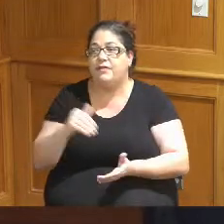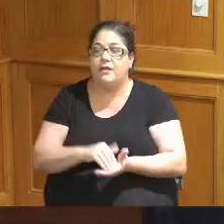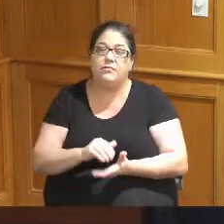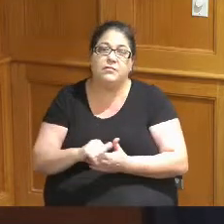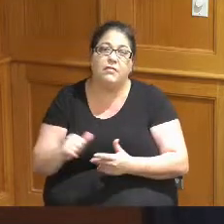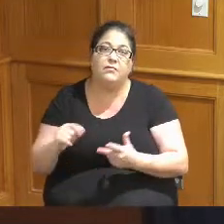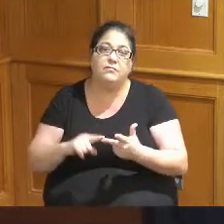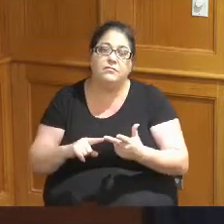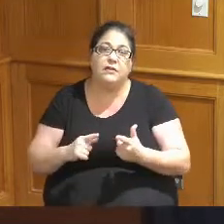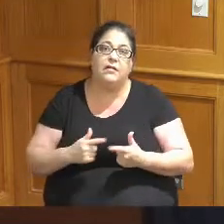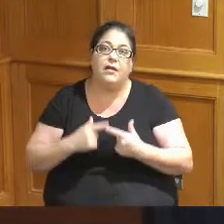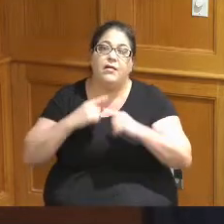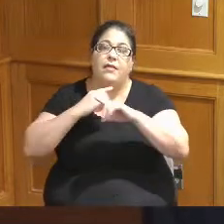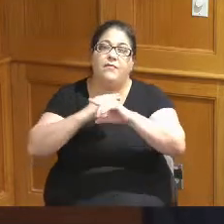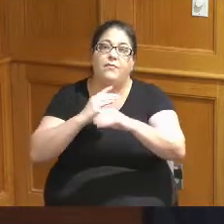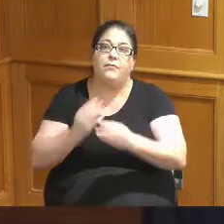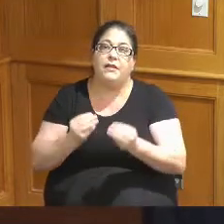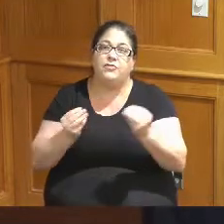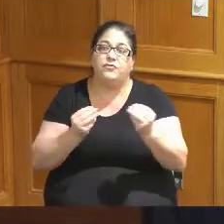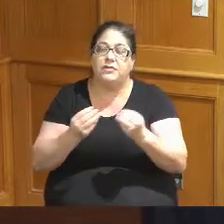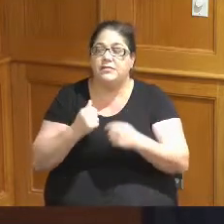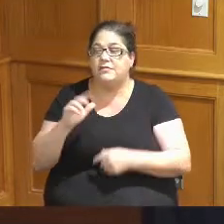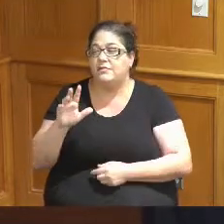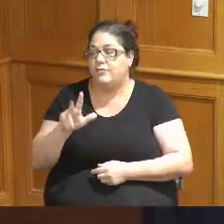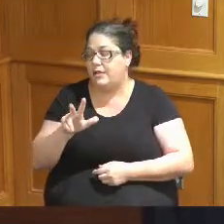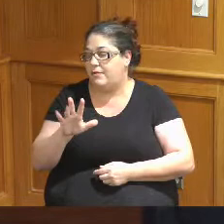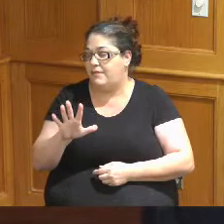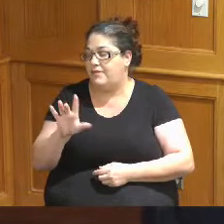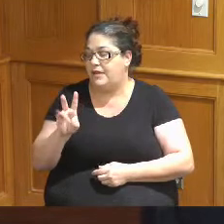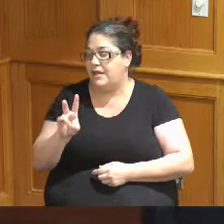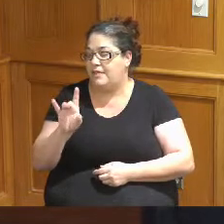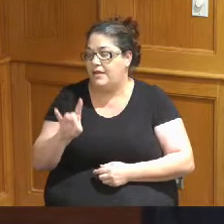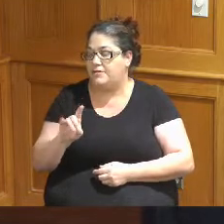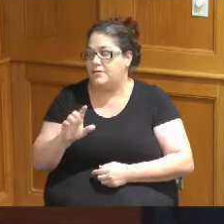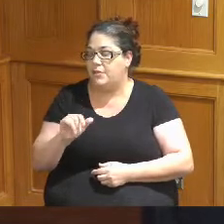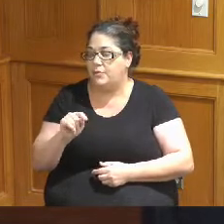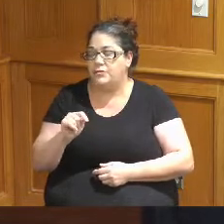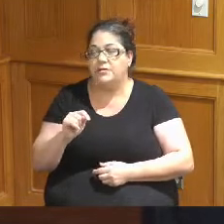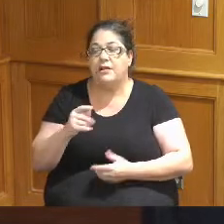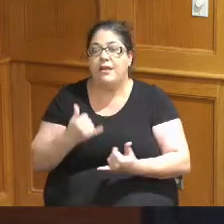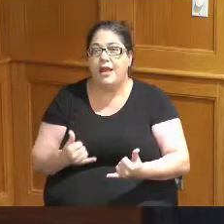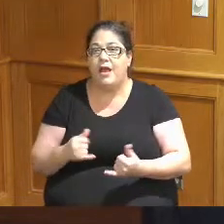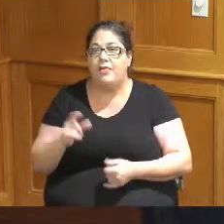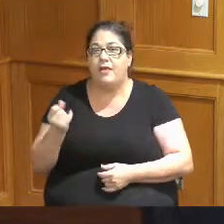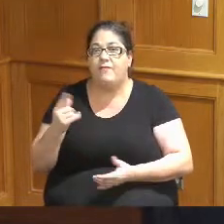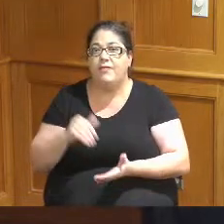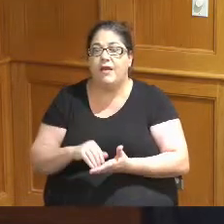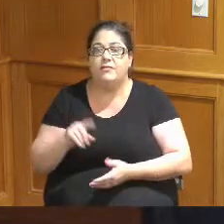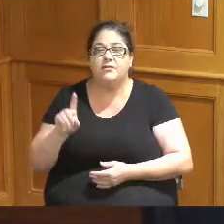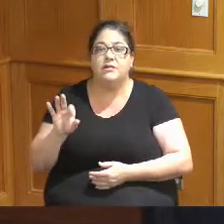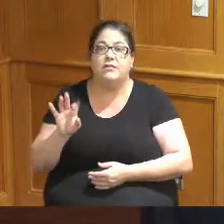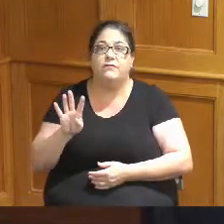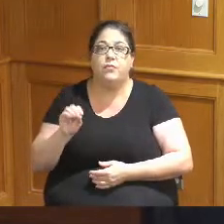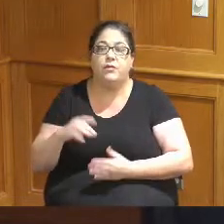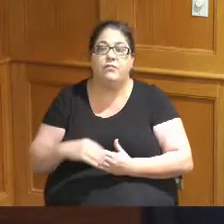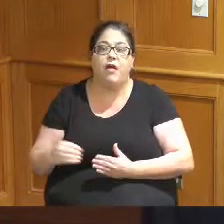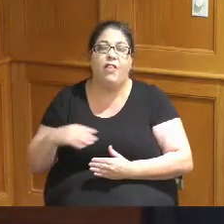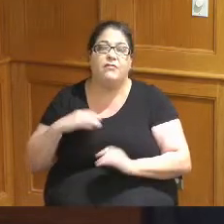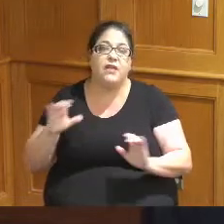block Ministries for 14 850 compost now for 11,940 these are all activities within those